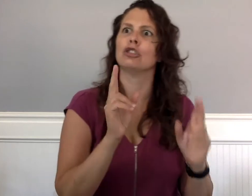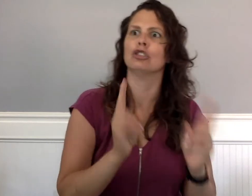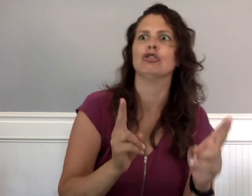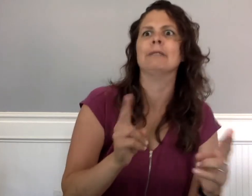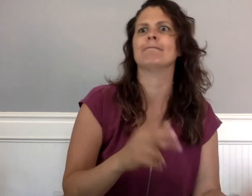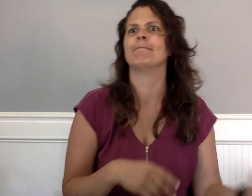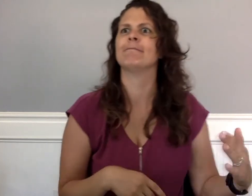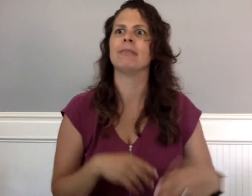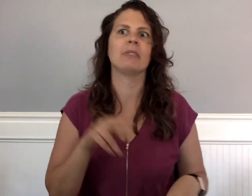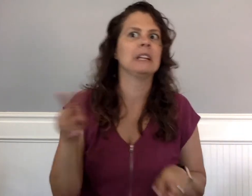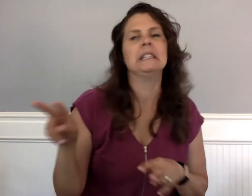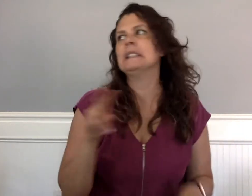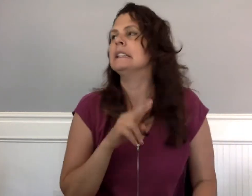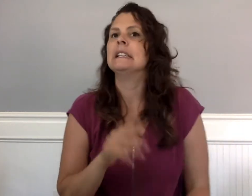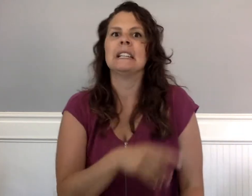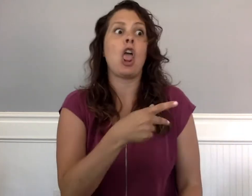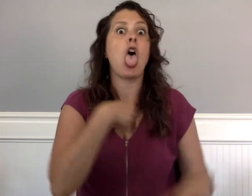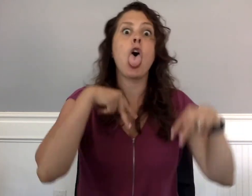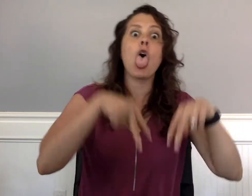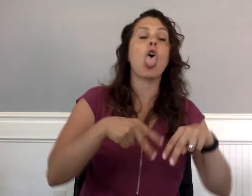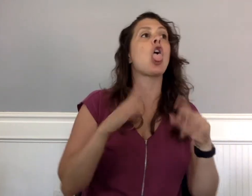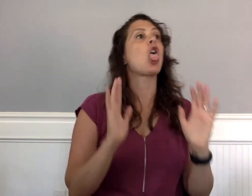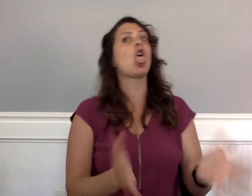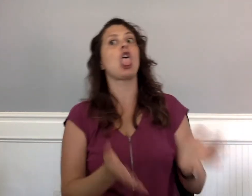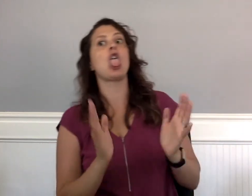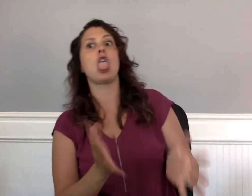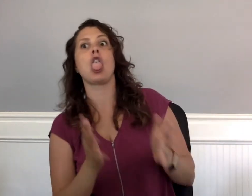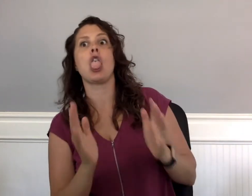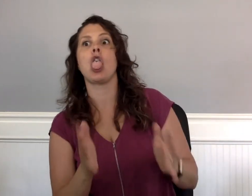“But let’s hurry.” His eyes darted around the great hall. “It’s not good to stand